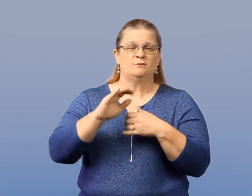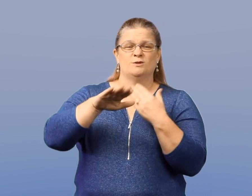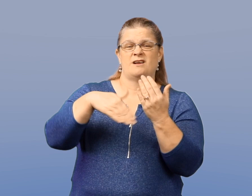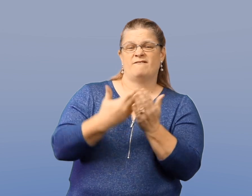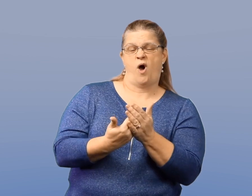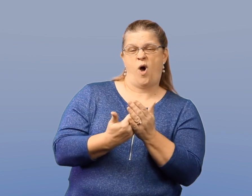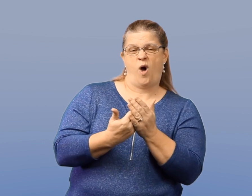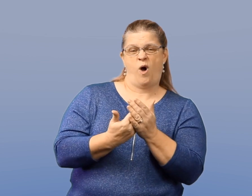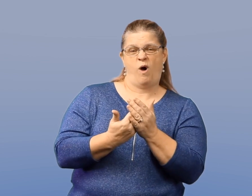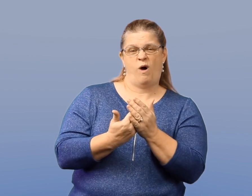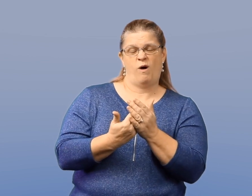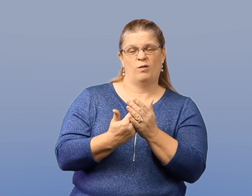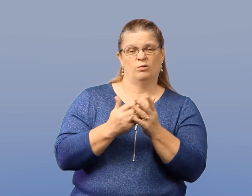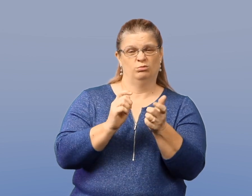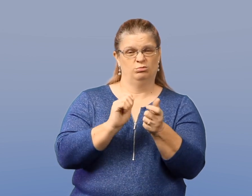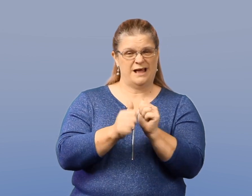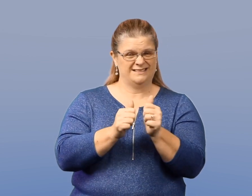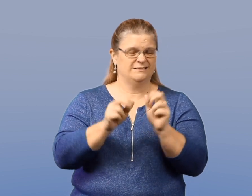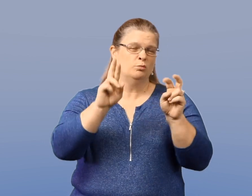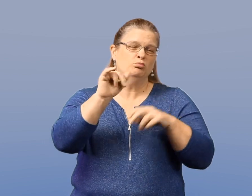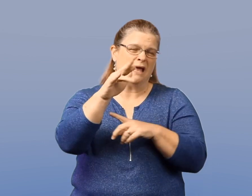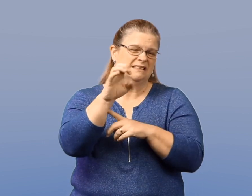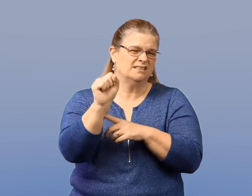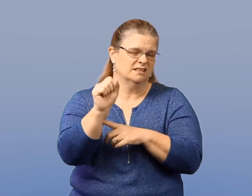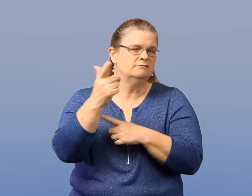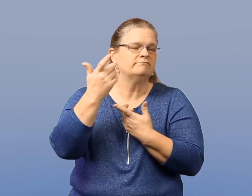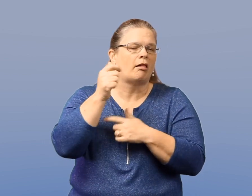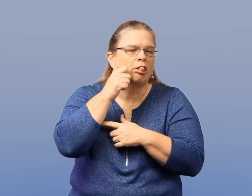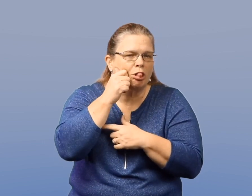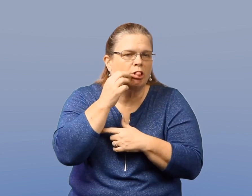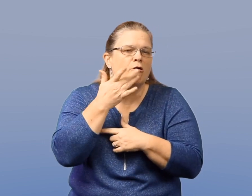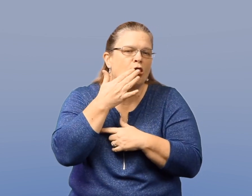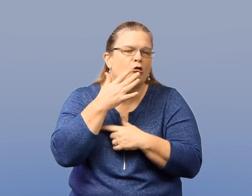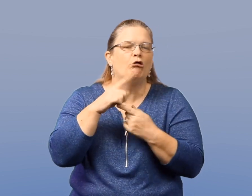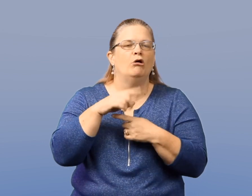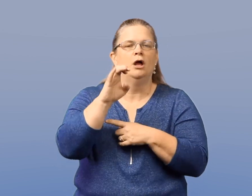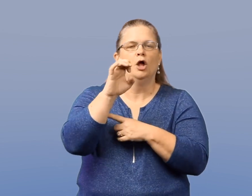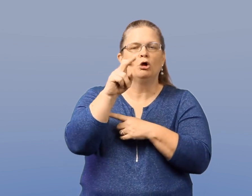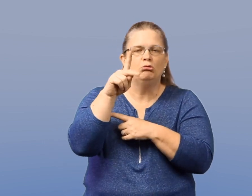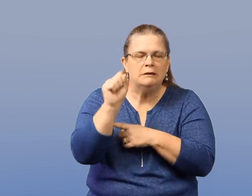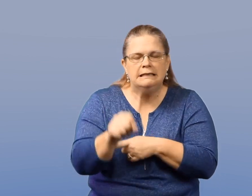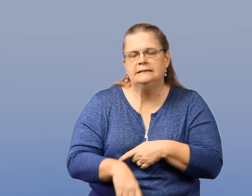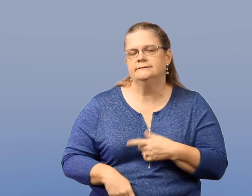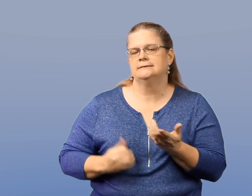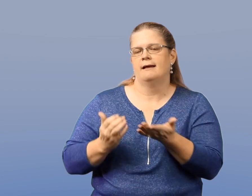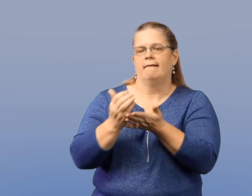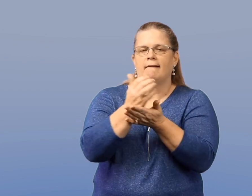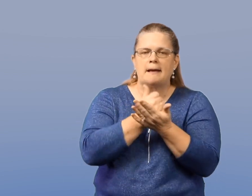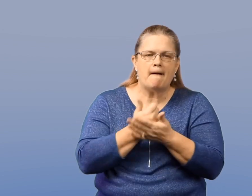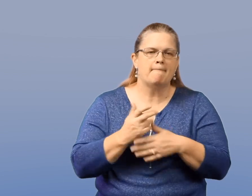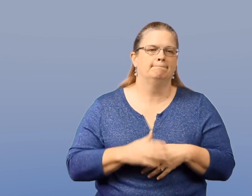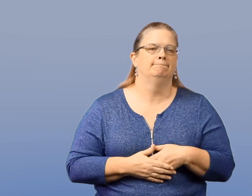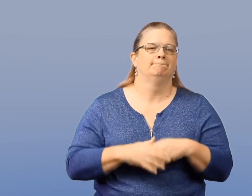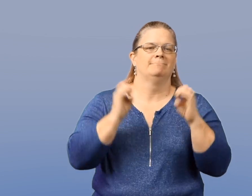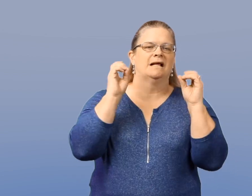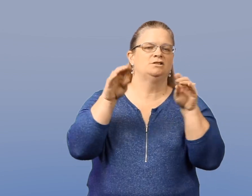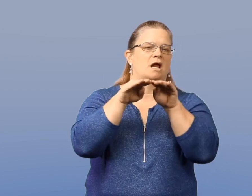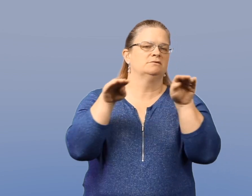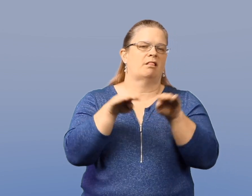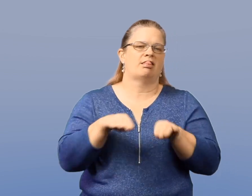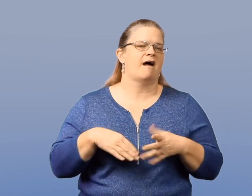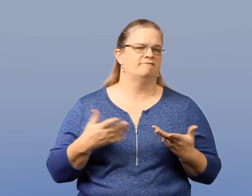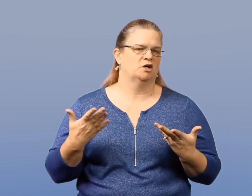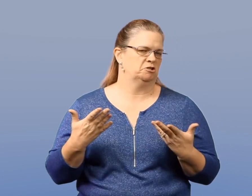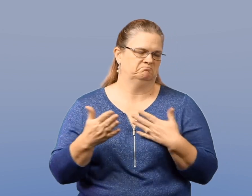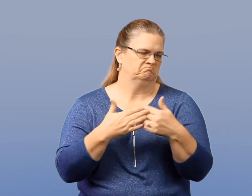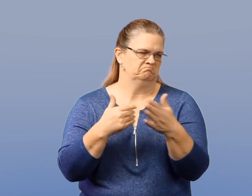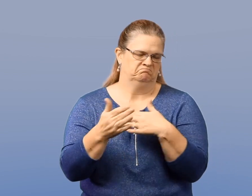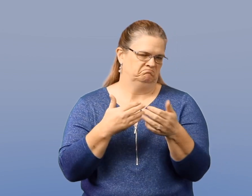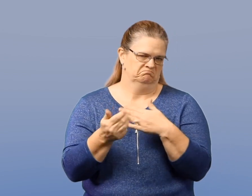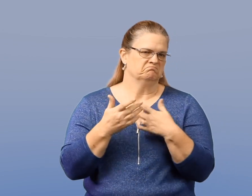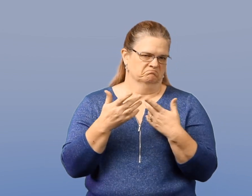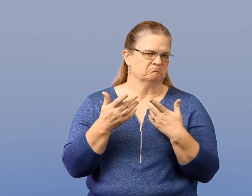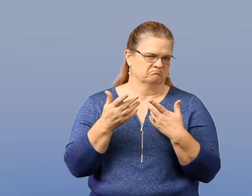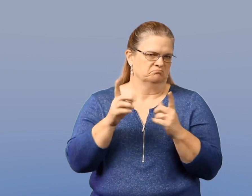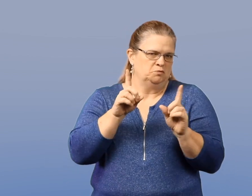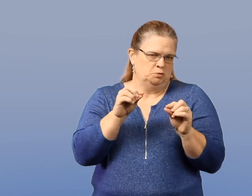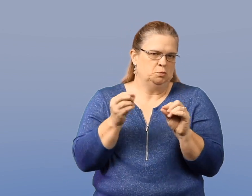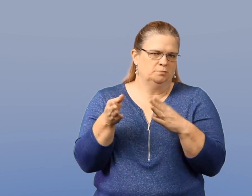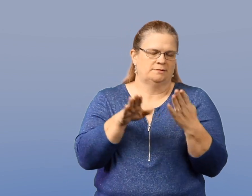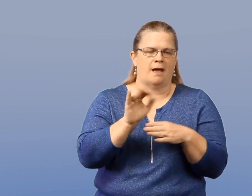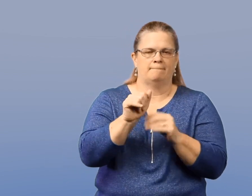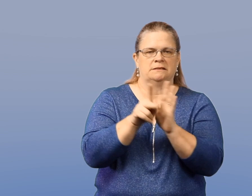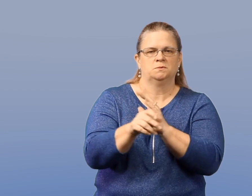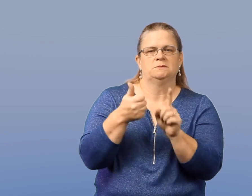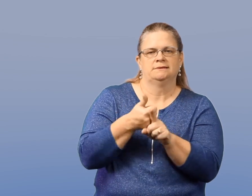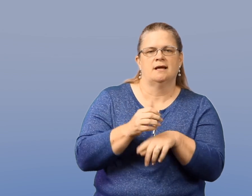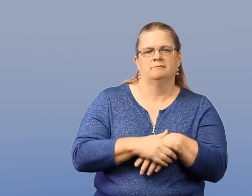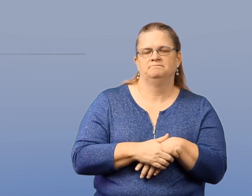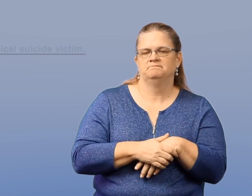Individuals of all races, creeds, income levels, education levels do die by suicide.